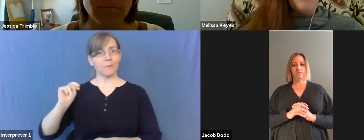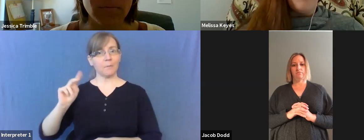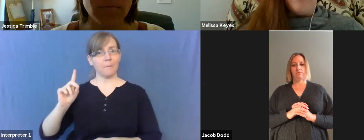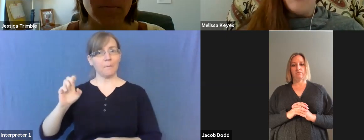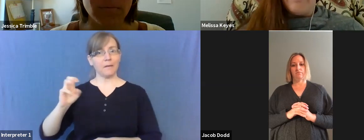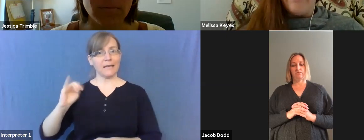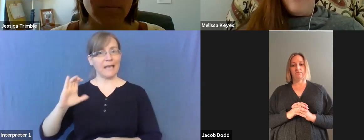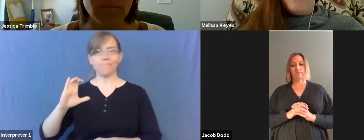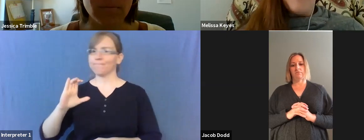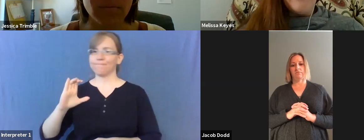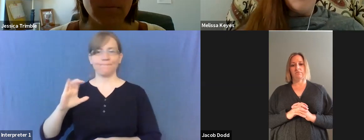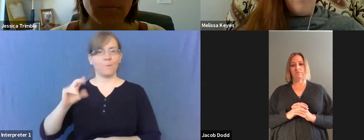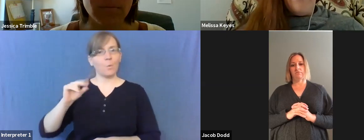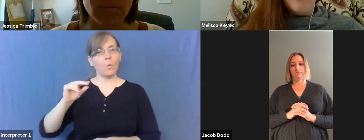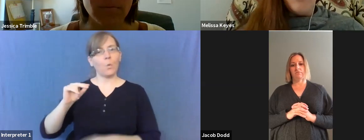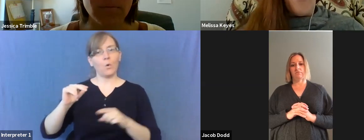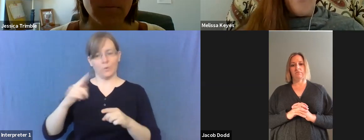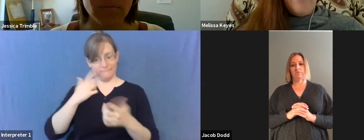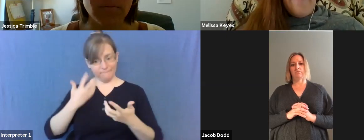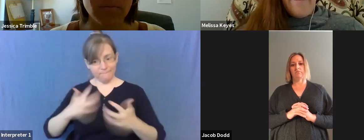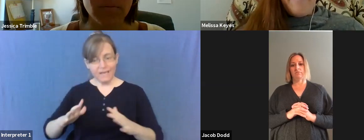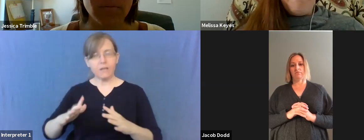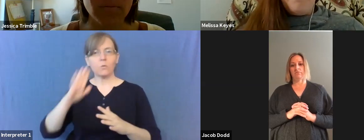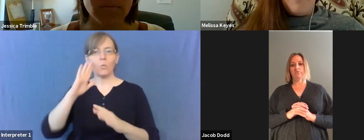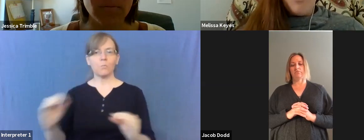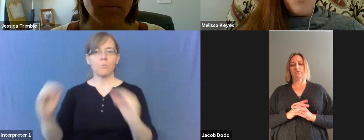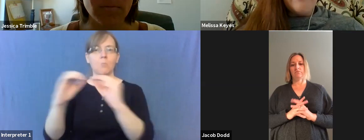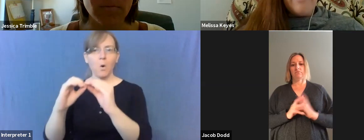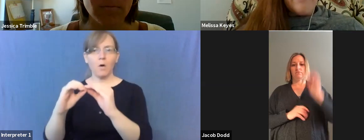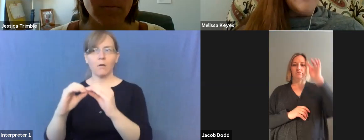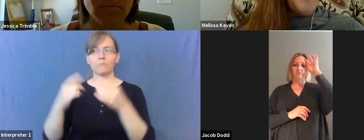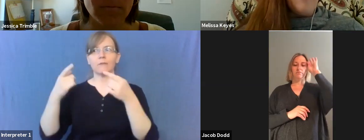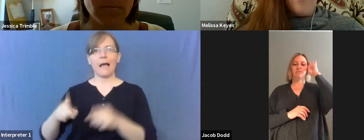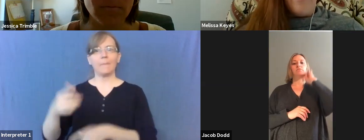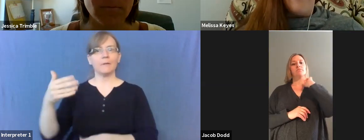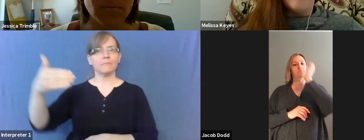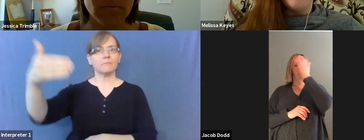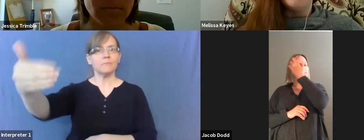that we're monitoring from this as well. And so, just trying to stay on top of everything has led